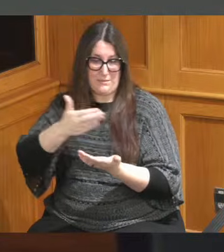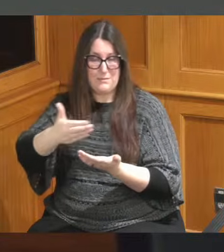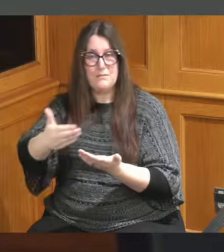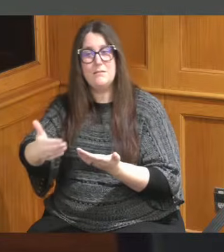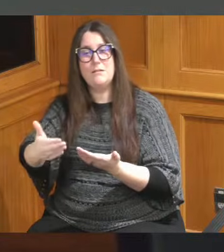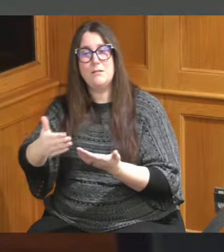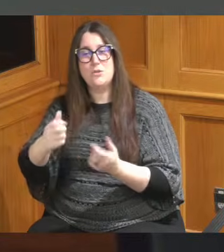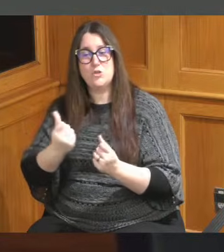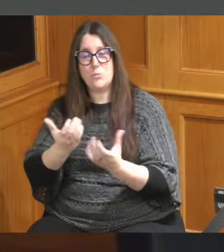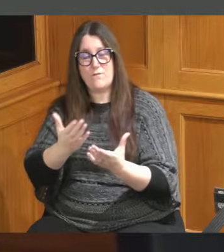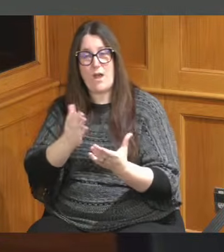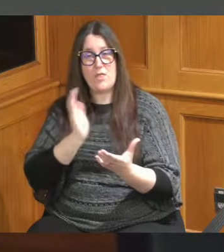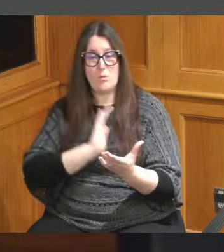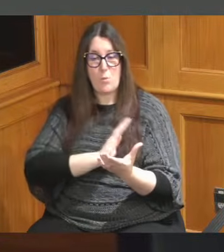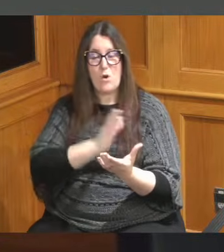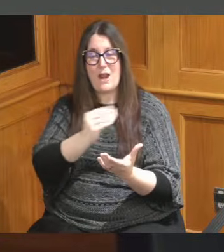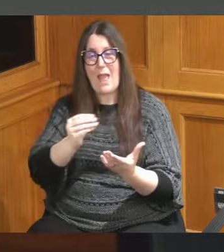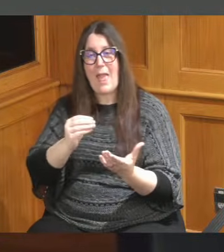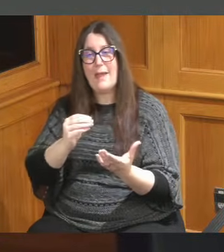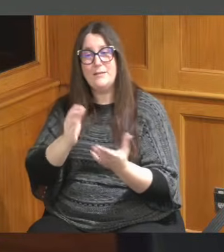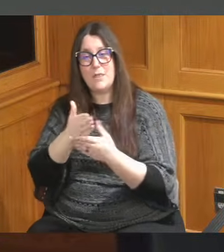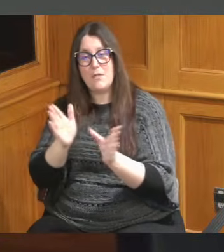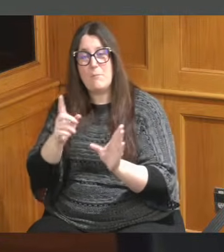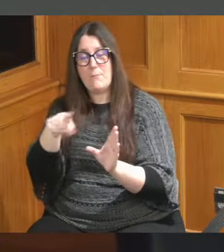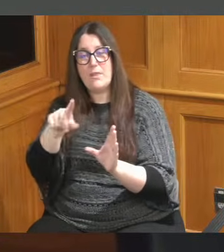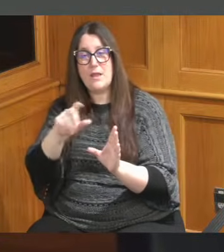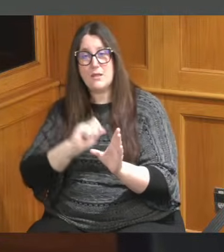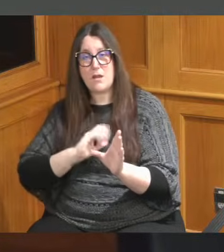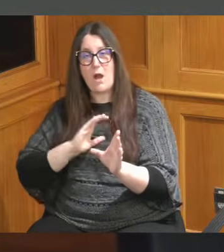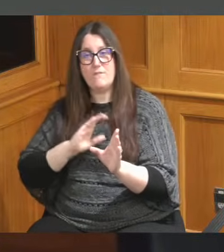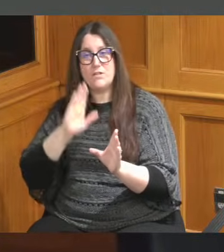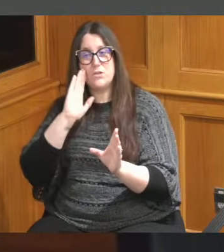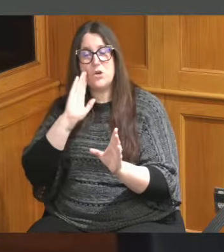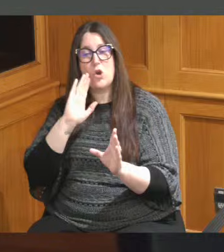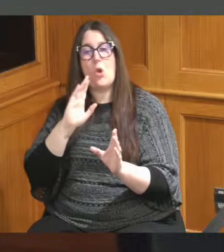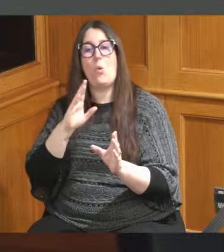the Board and the public with the confidence that those dollars have been spent in towards the care